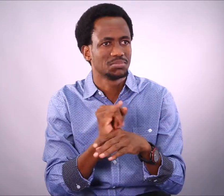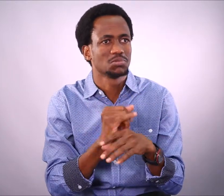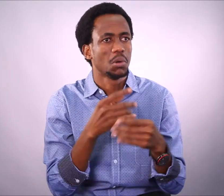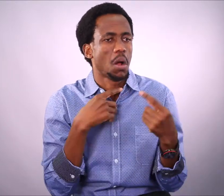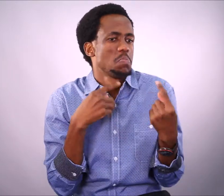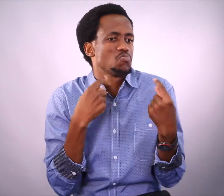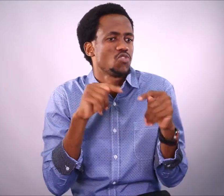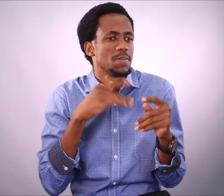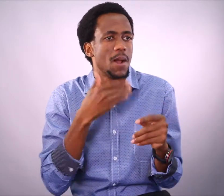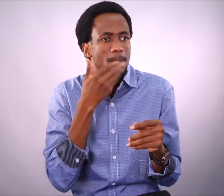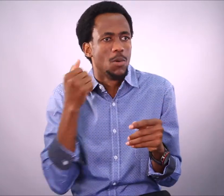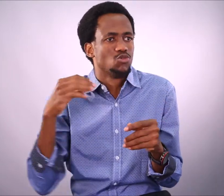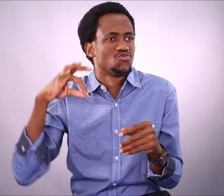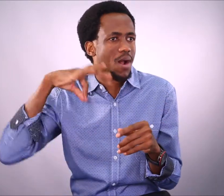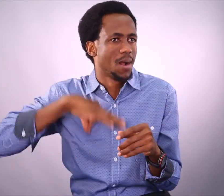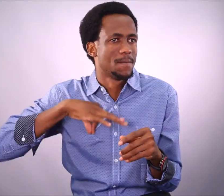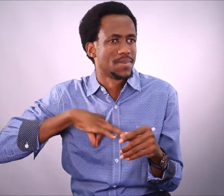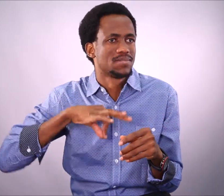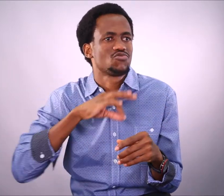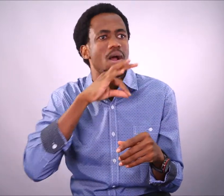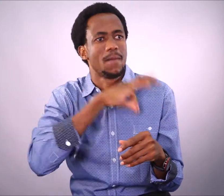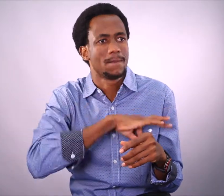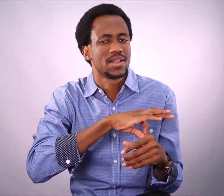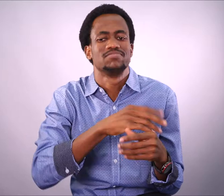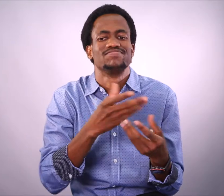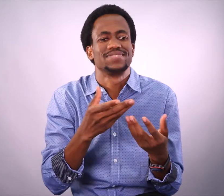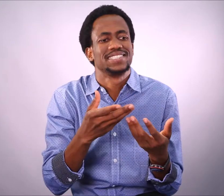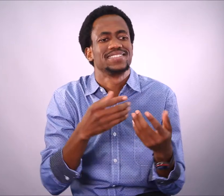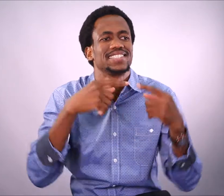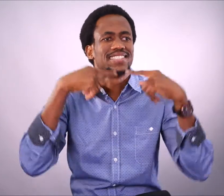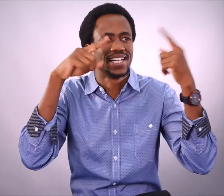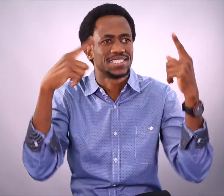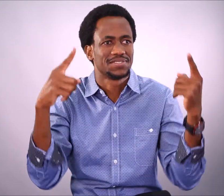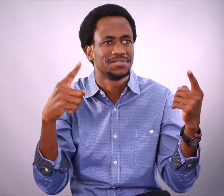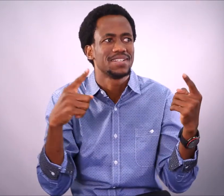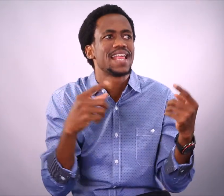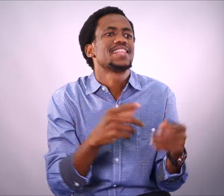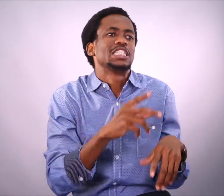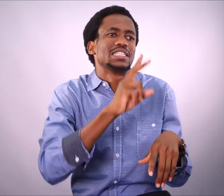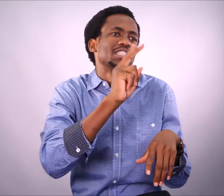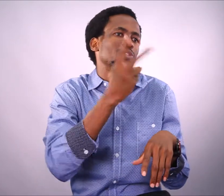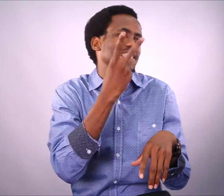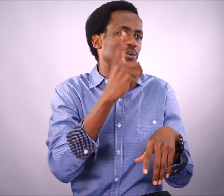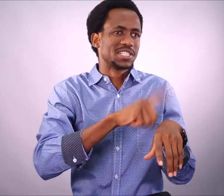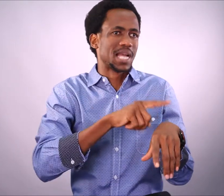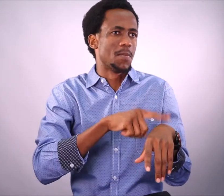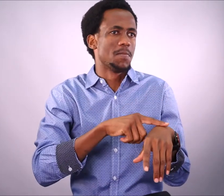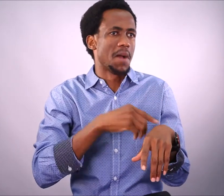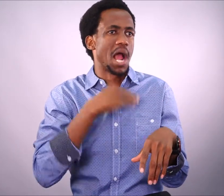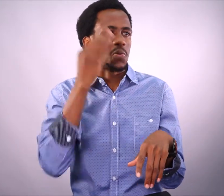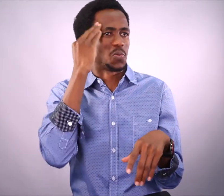shared the information with the students about the internship opportunity and I thought it would be beneficial to me